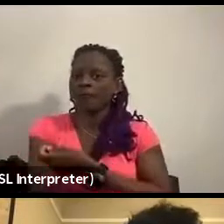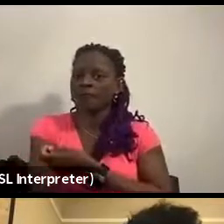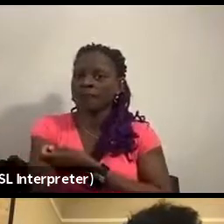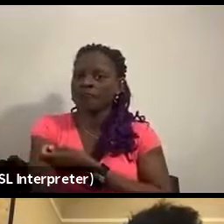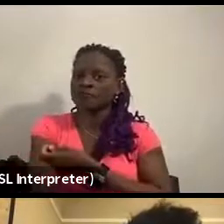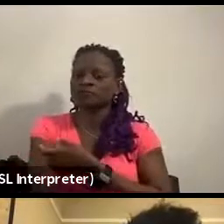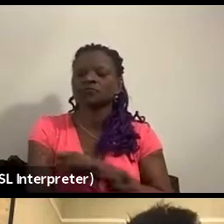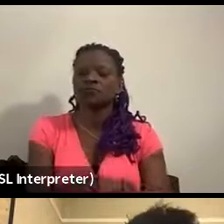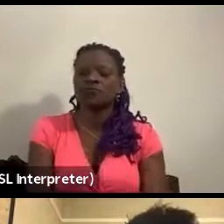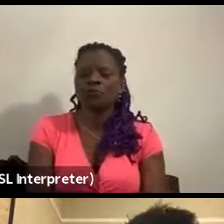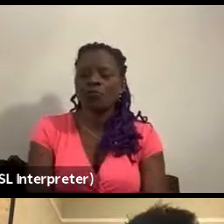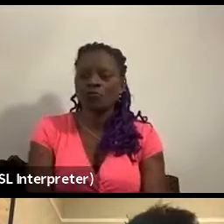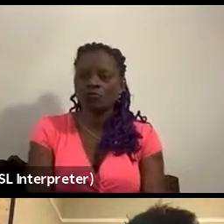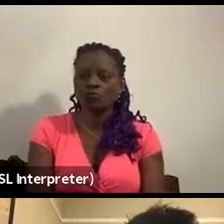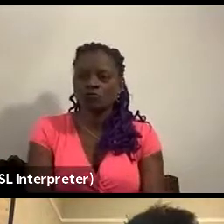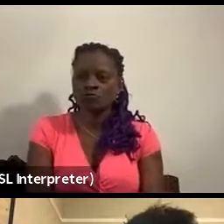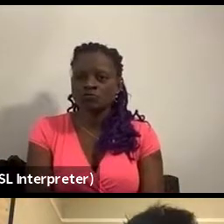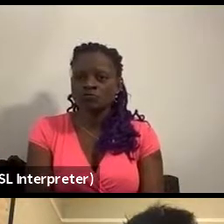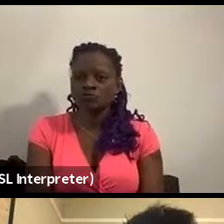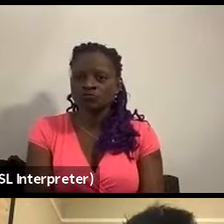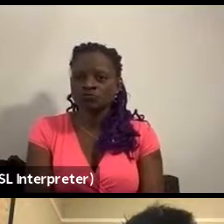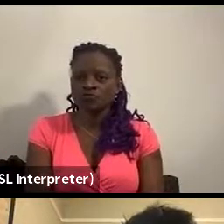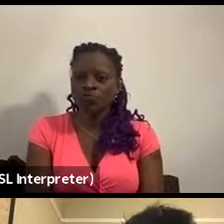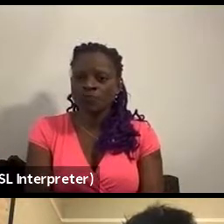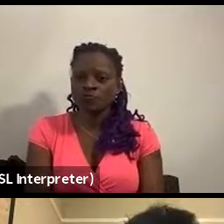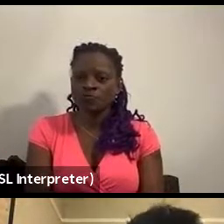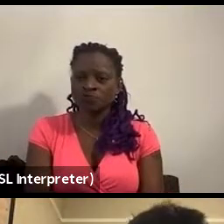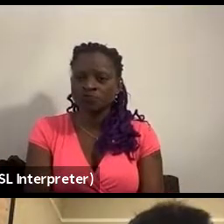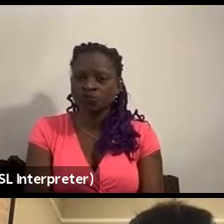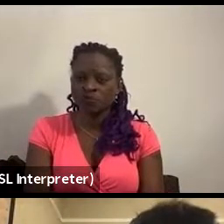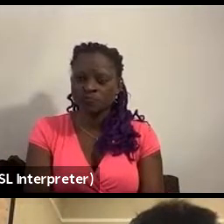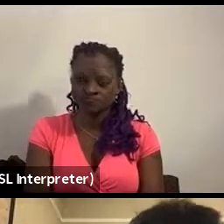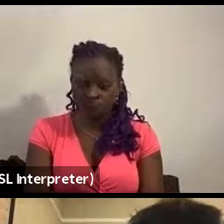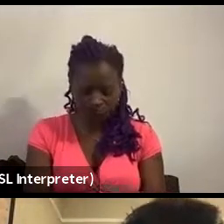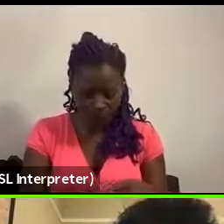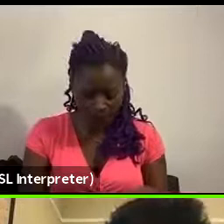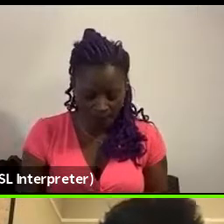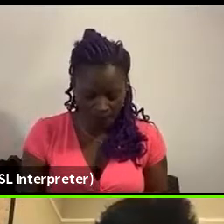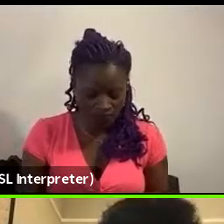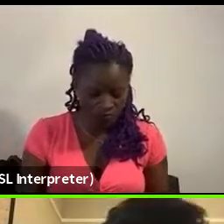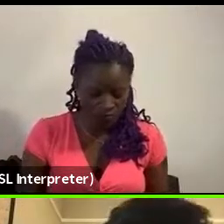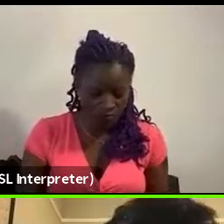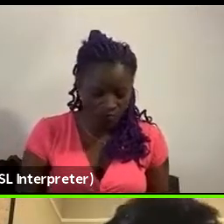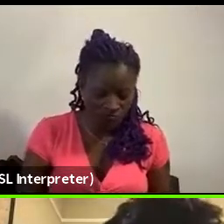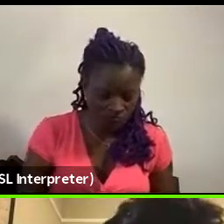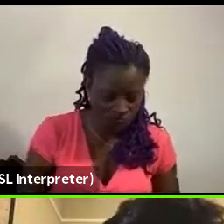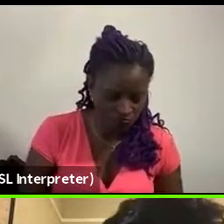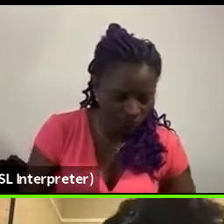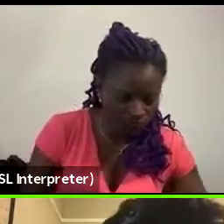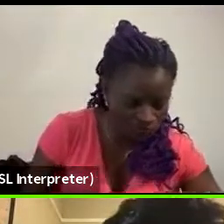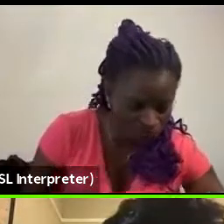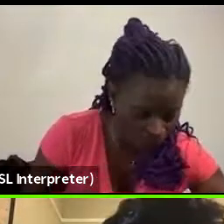I have oh, I. Martin, I think what you're asking just to